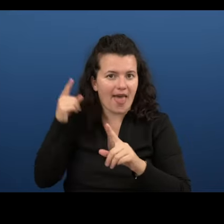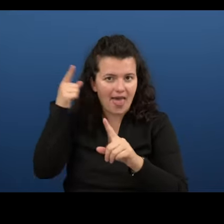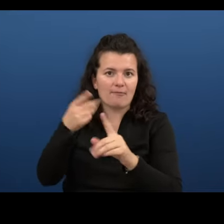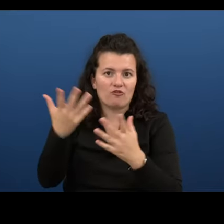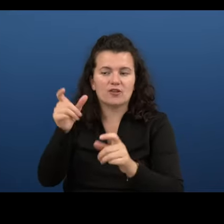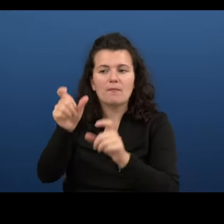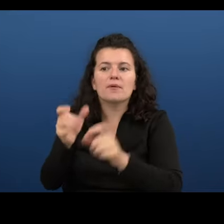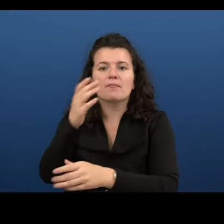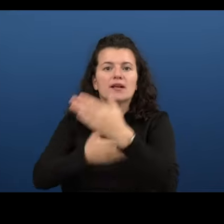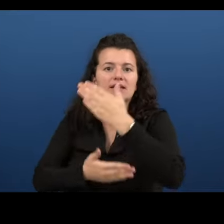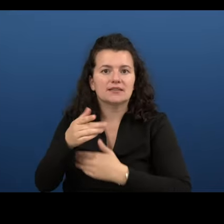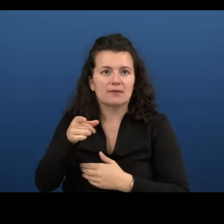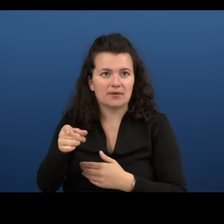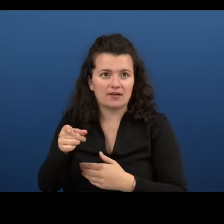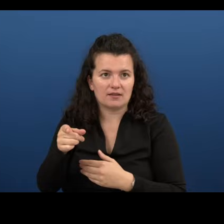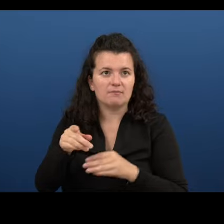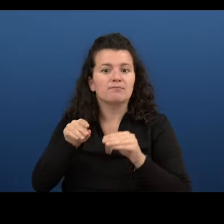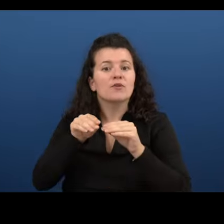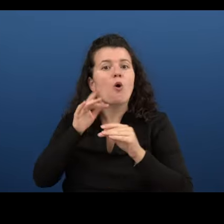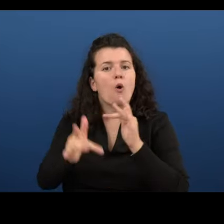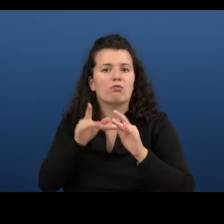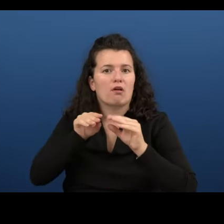and they have been delivering virtual trainings. 14:31:43 And then the final one was actually